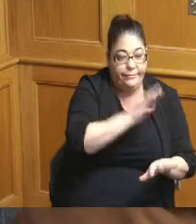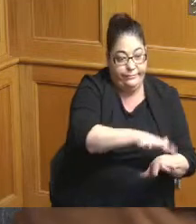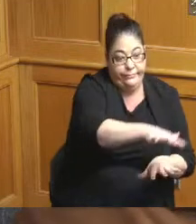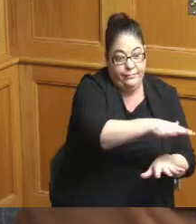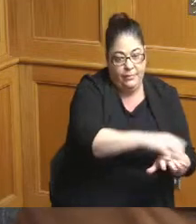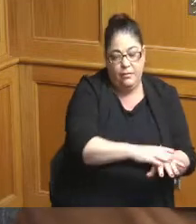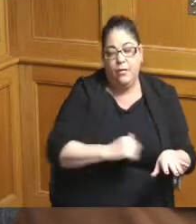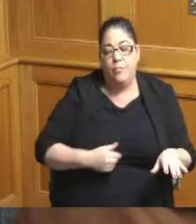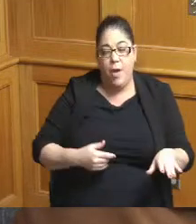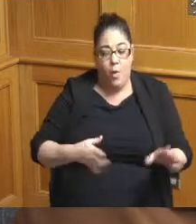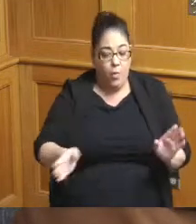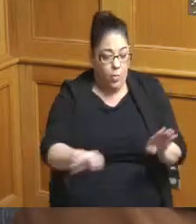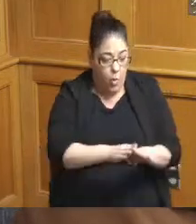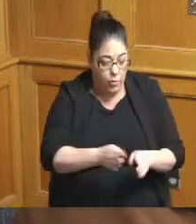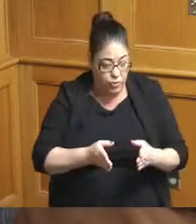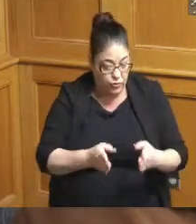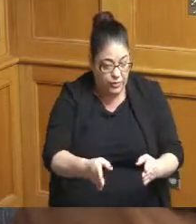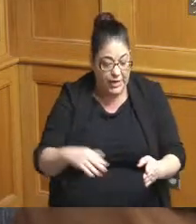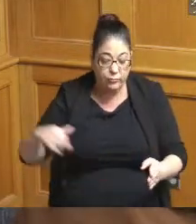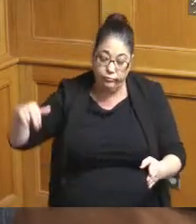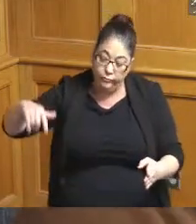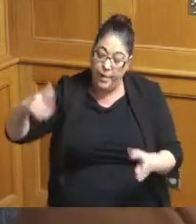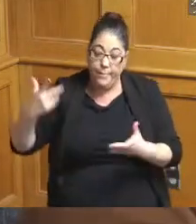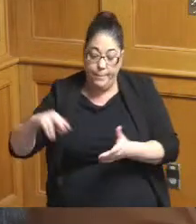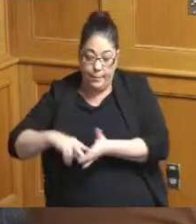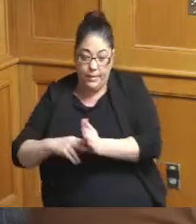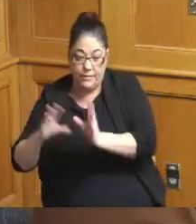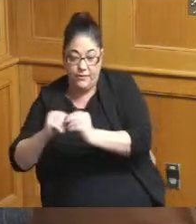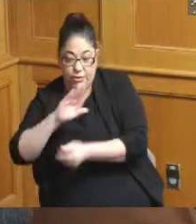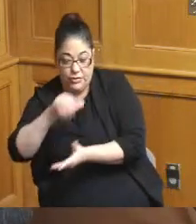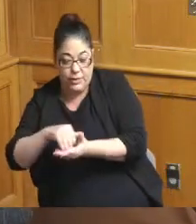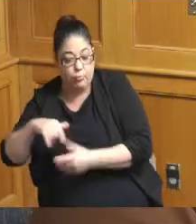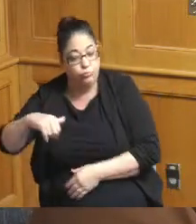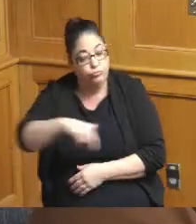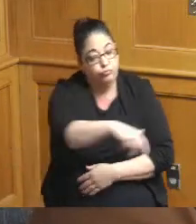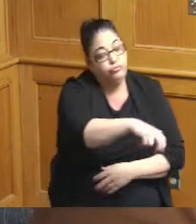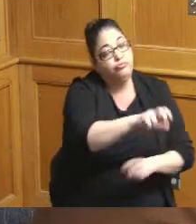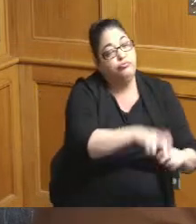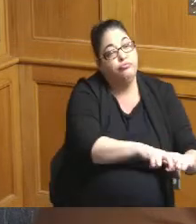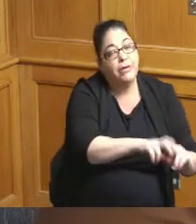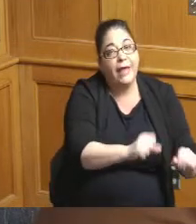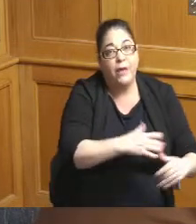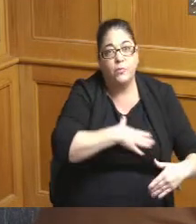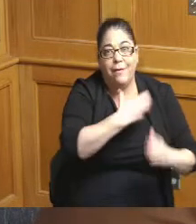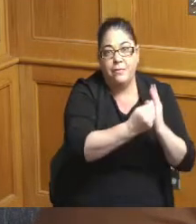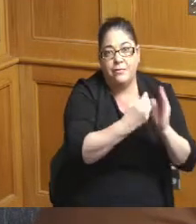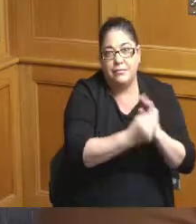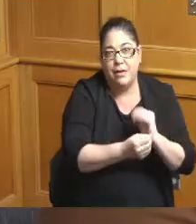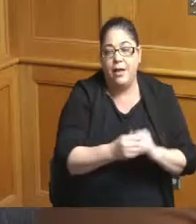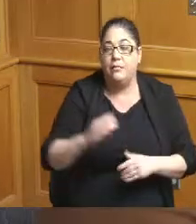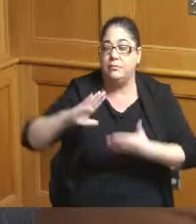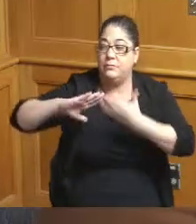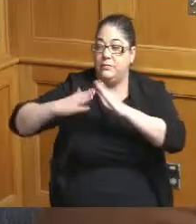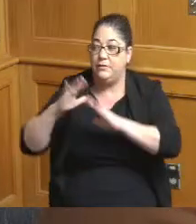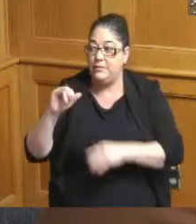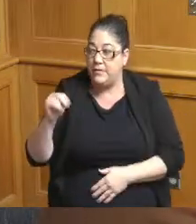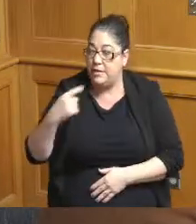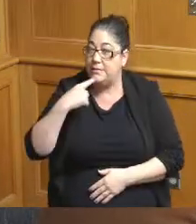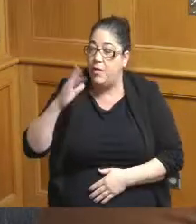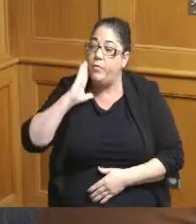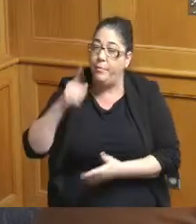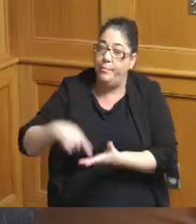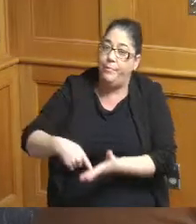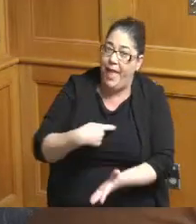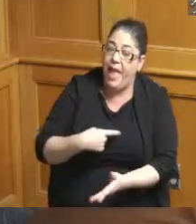and with that he indicated that the city said that they would pay for a portion of the design now the